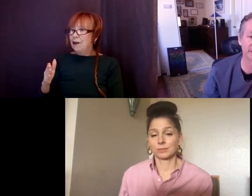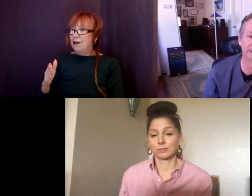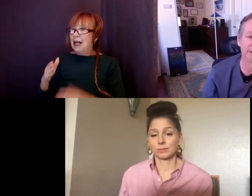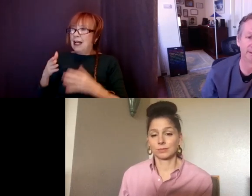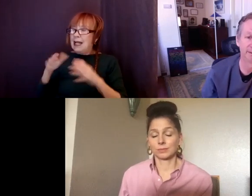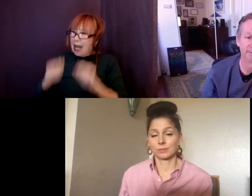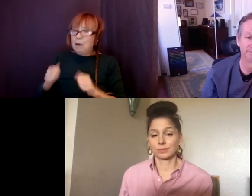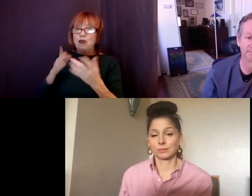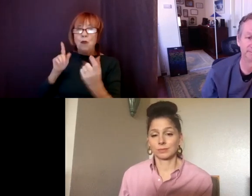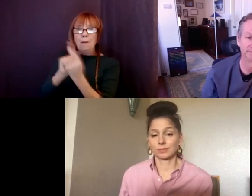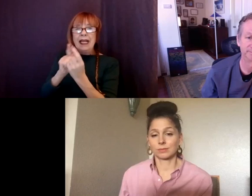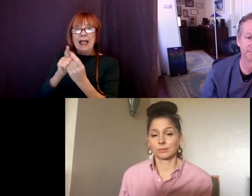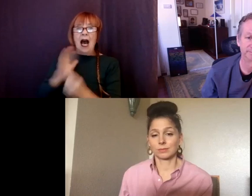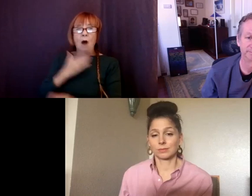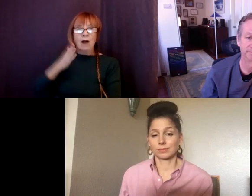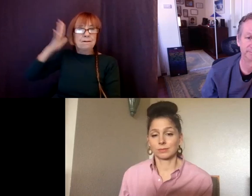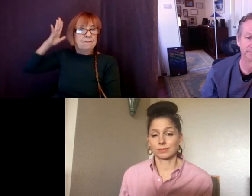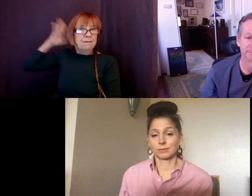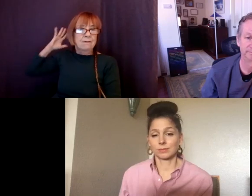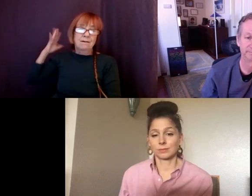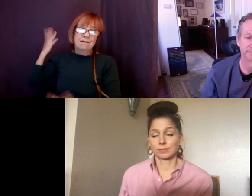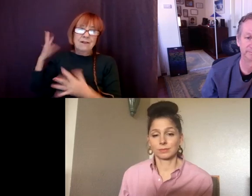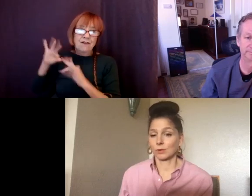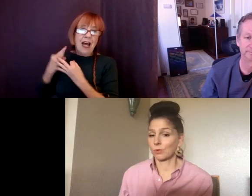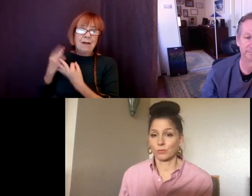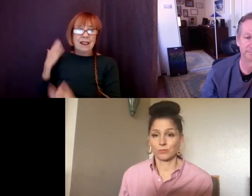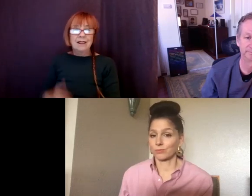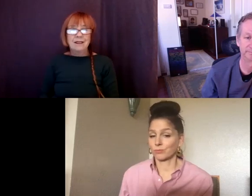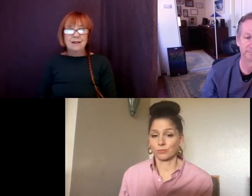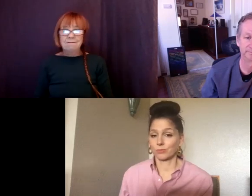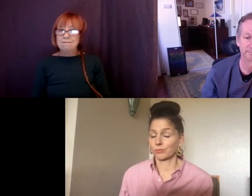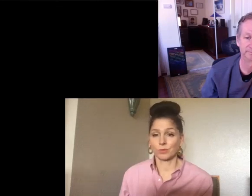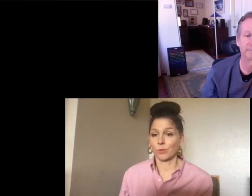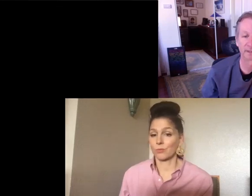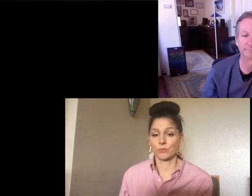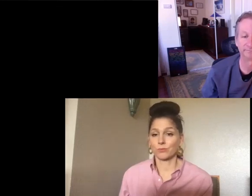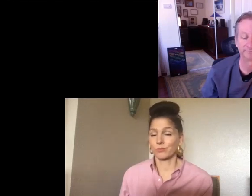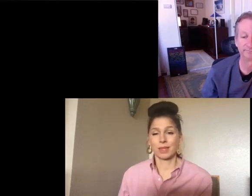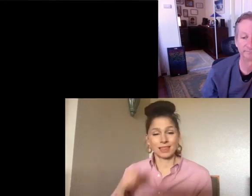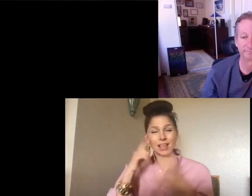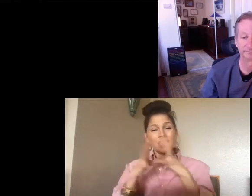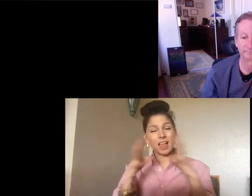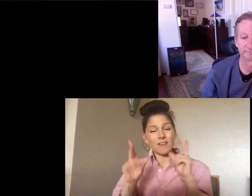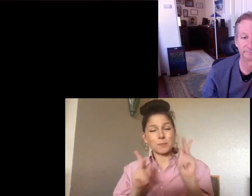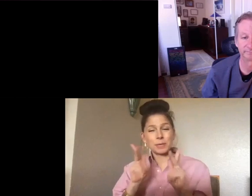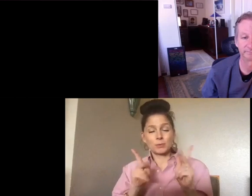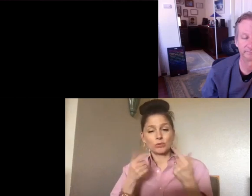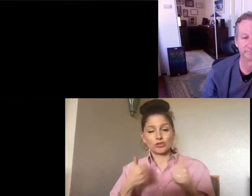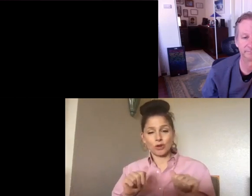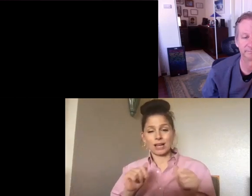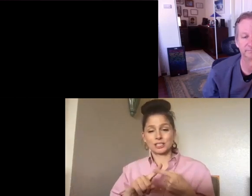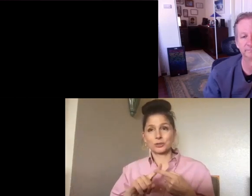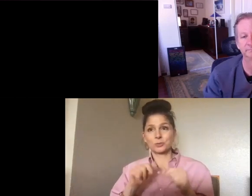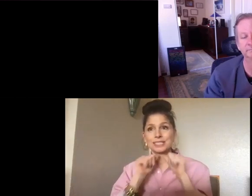SHOSHANNAH - It seems like there are a lot of people